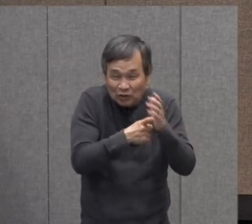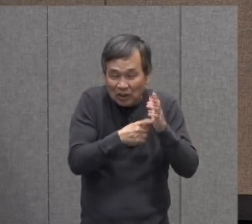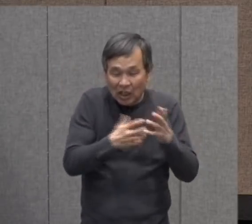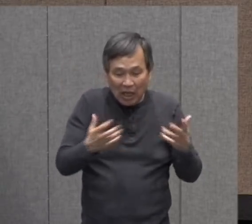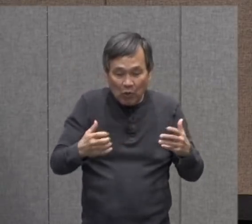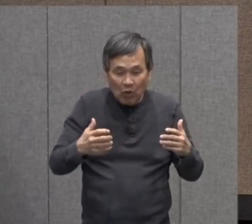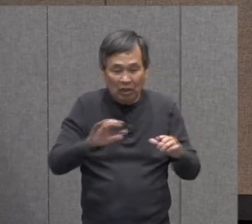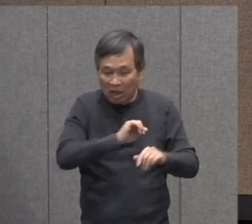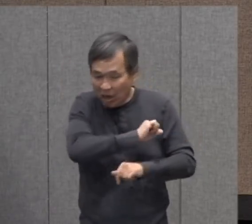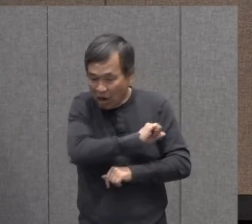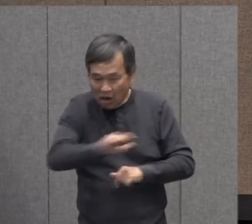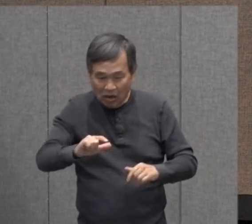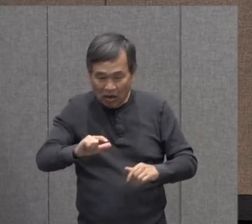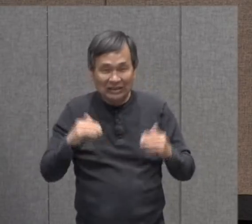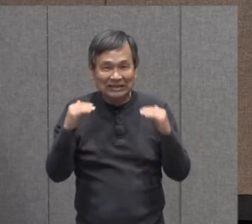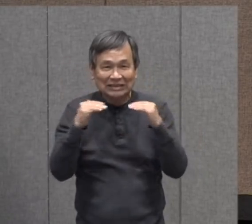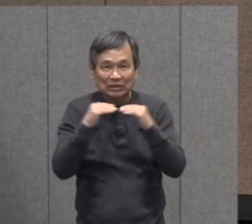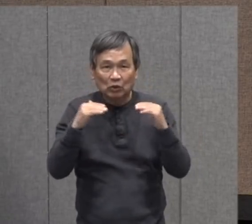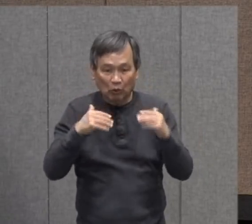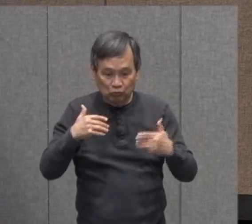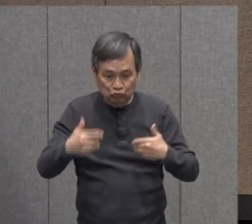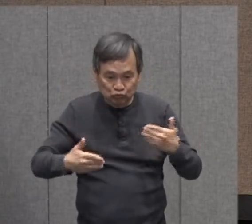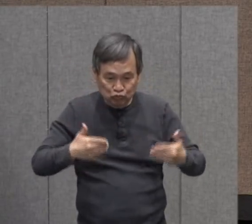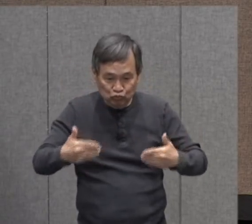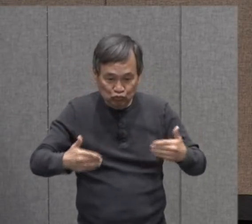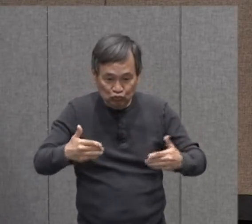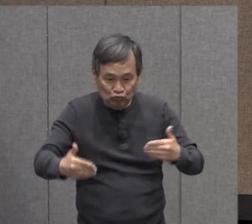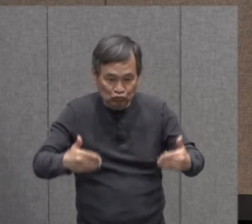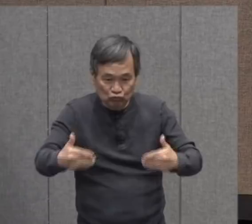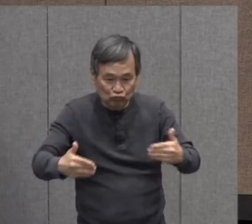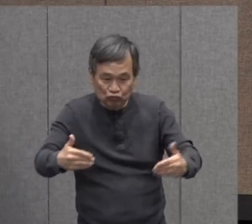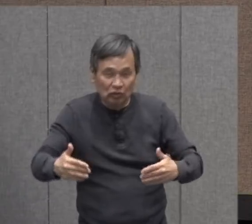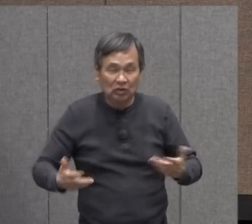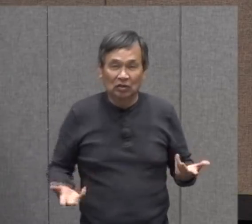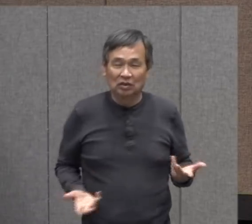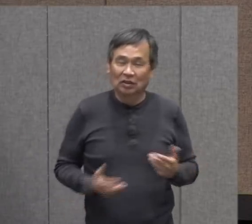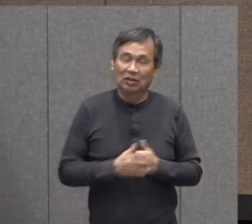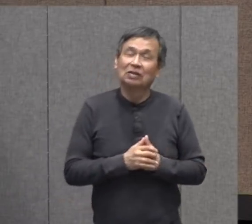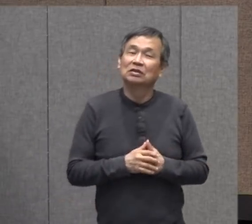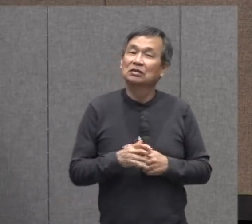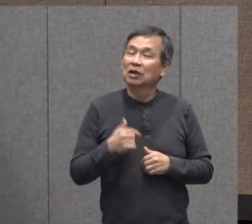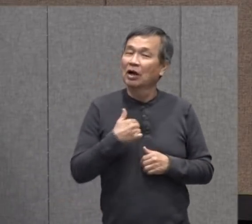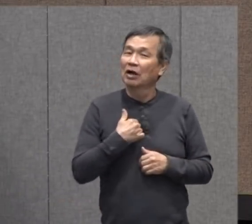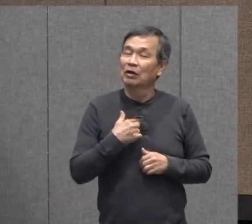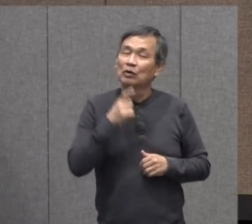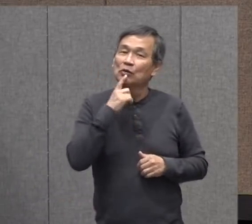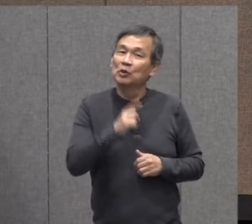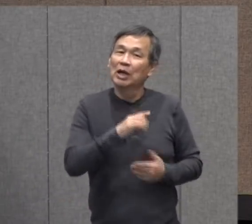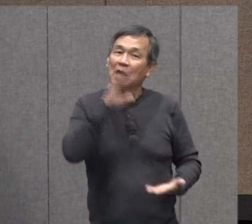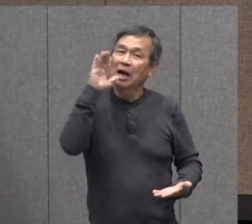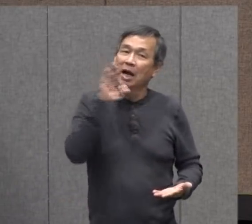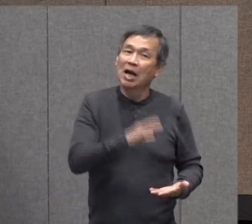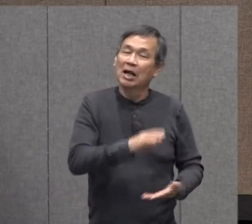I give them different pushes. So, I gave you this a soft push. So, I would need less energy to stop this